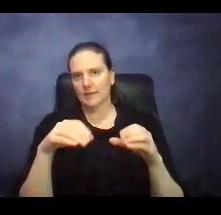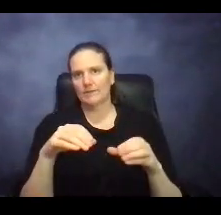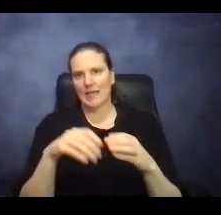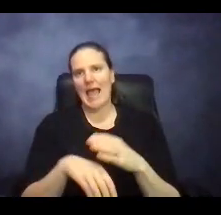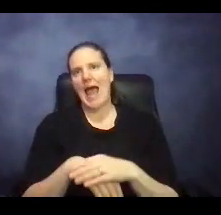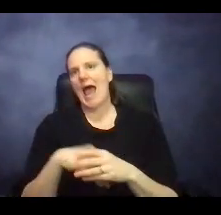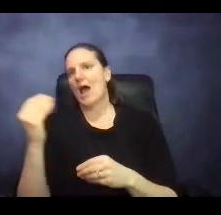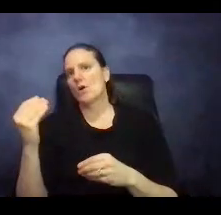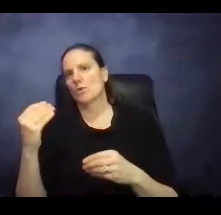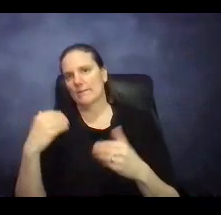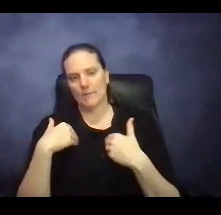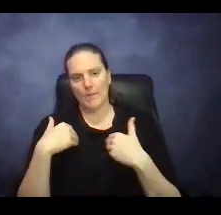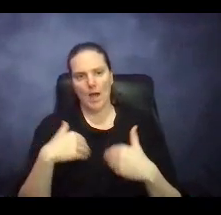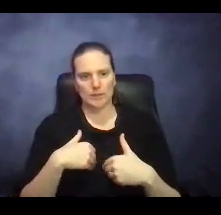So bear with me.